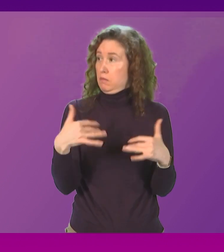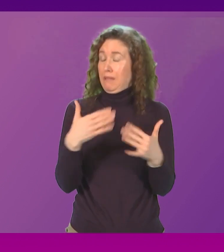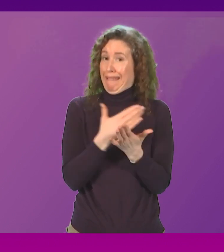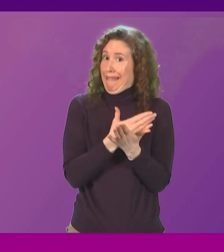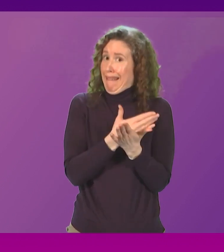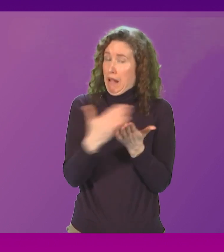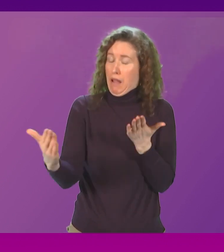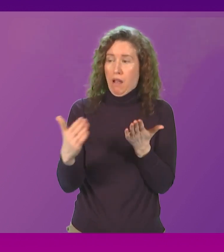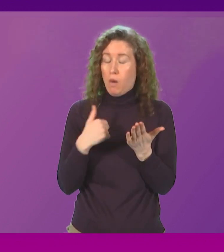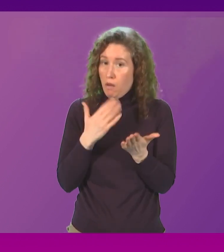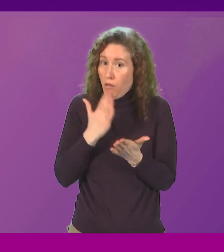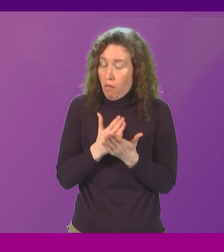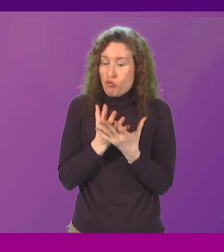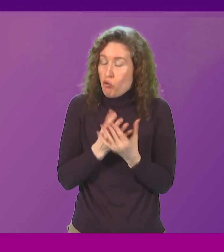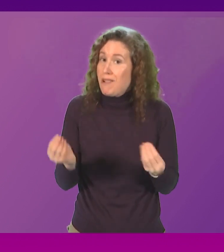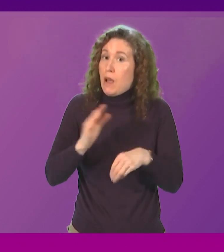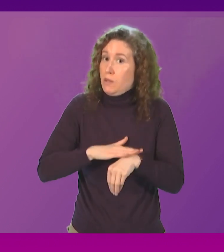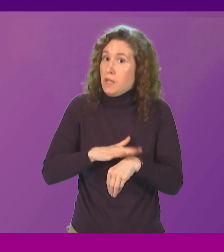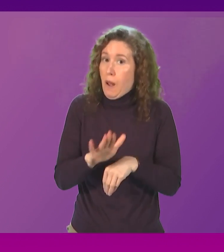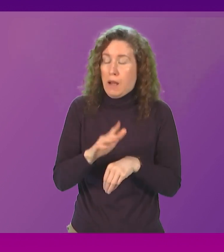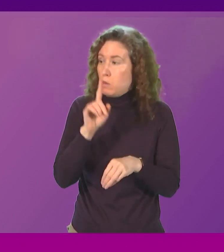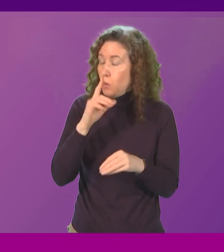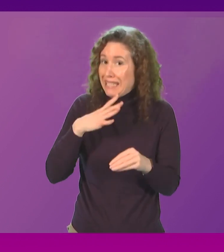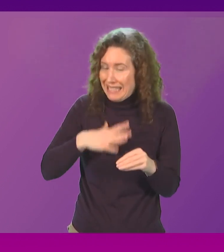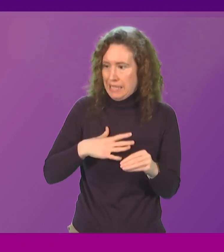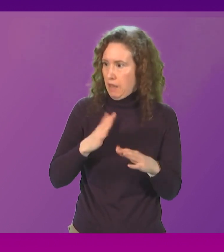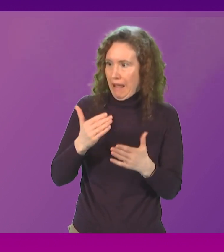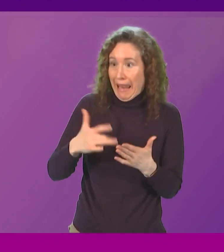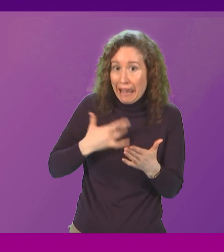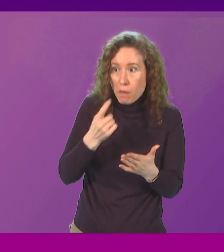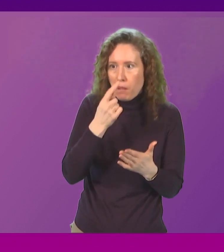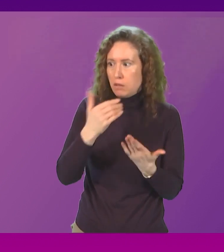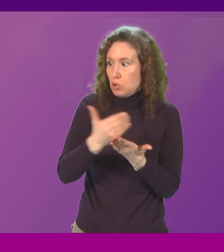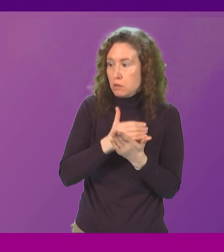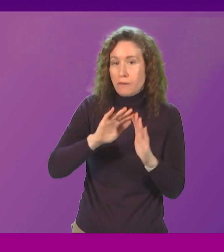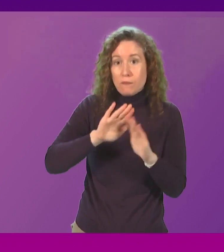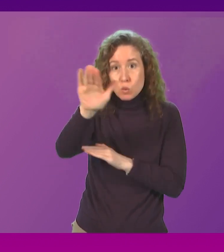We are fast running out of time to secure a liveable and sustainable future for the generations to come.